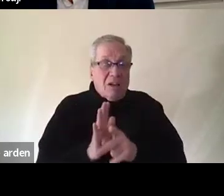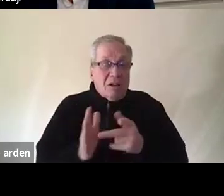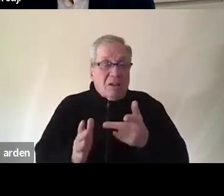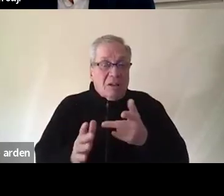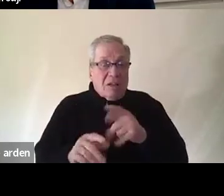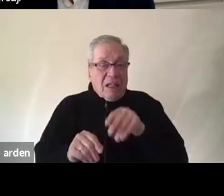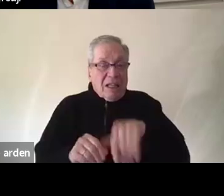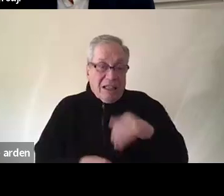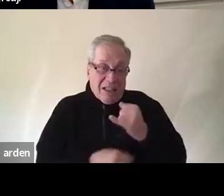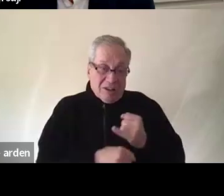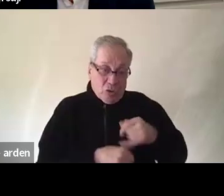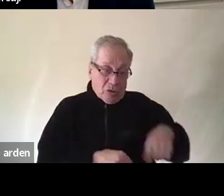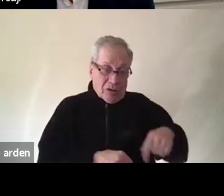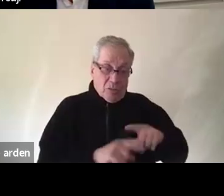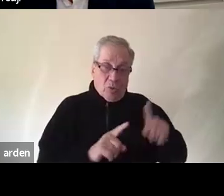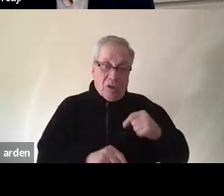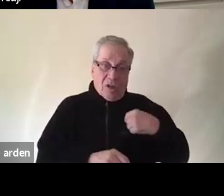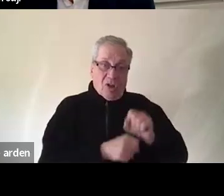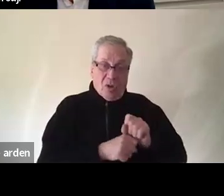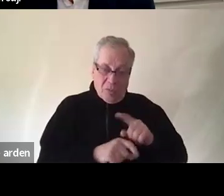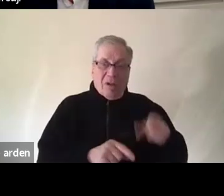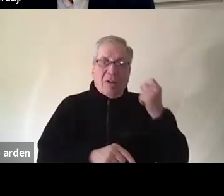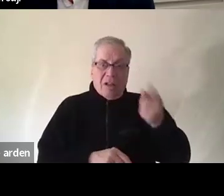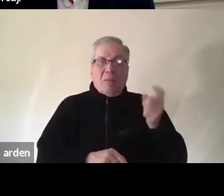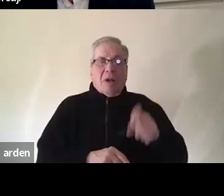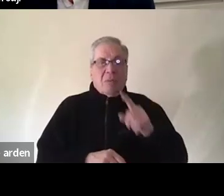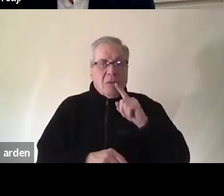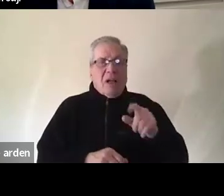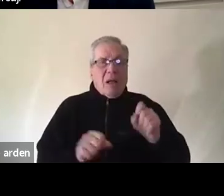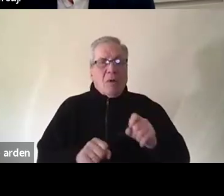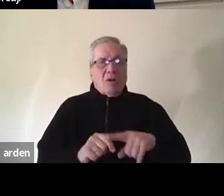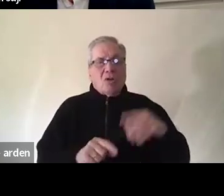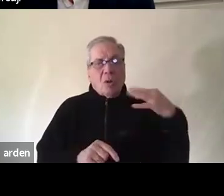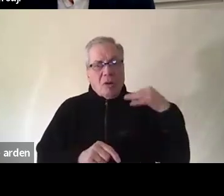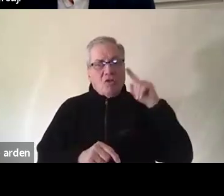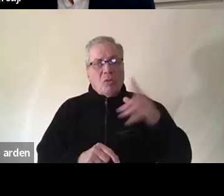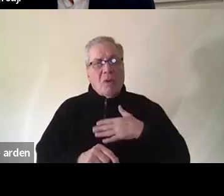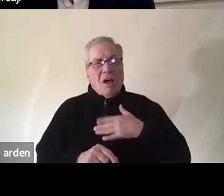But at our institution they have to be Pell grant eligible to be able to apply for your grant.